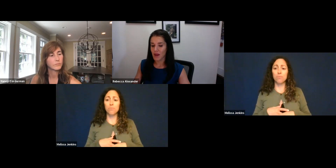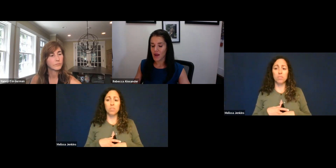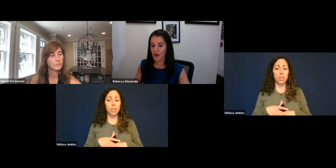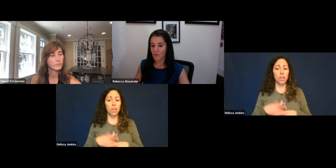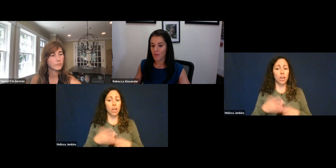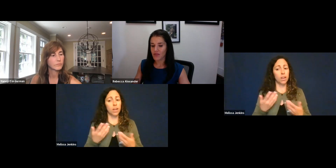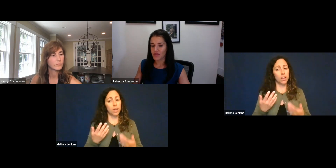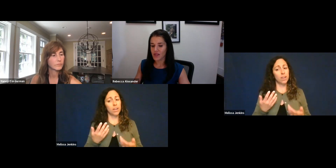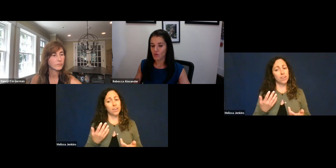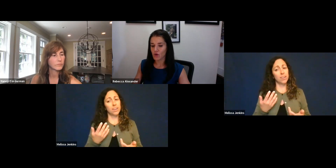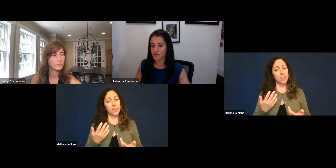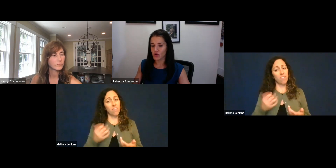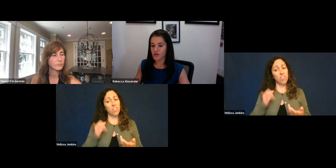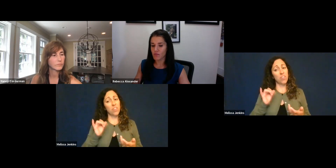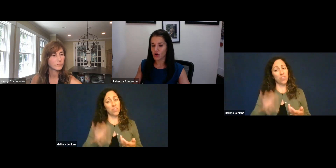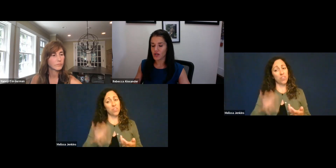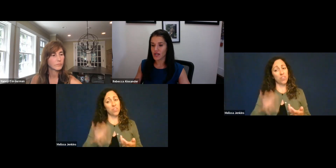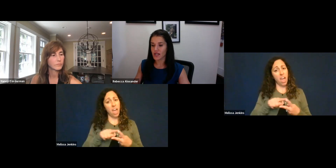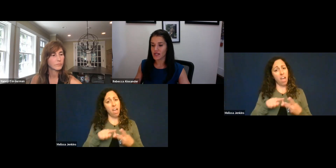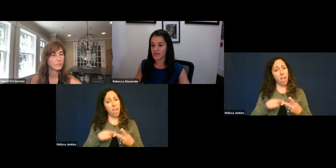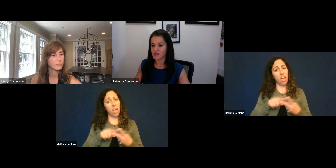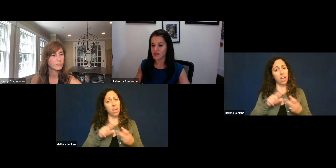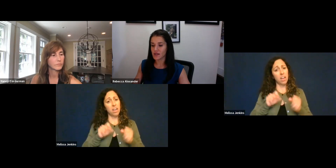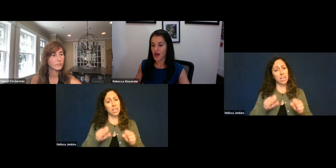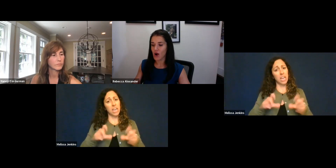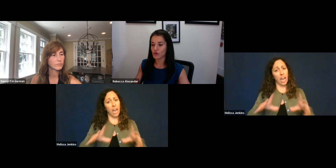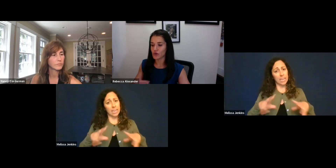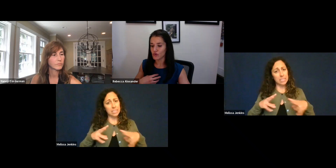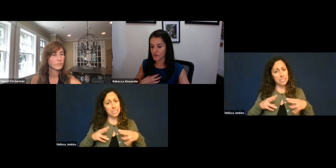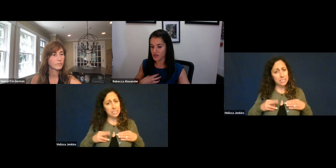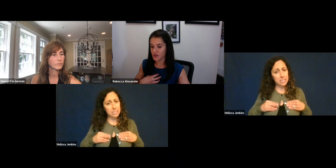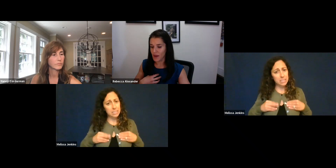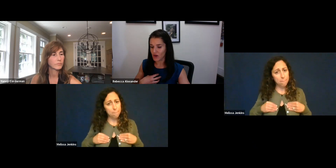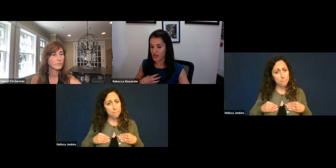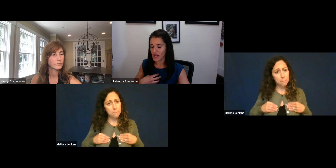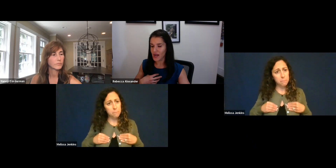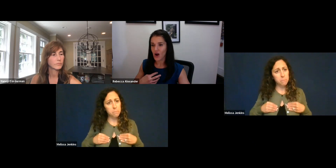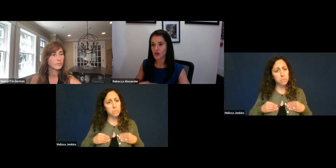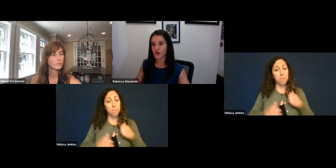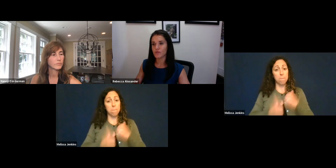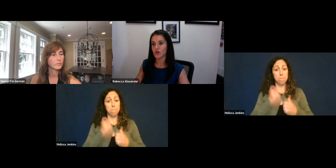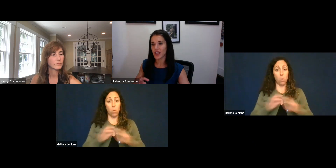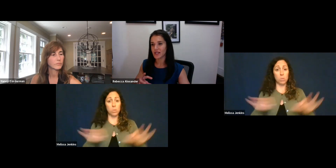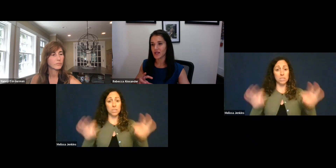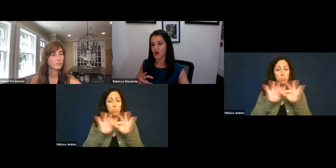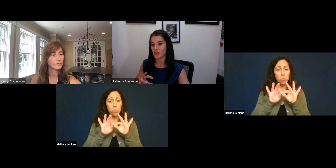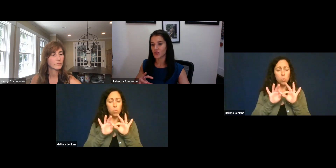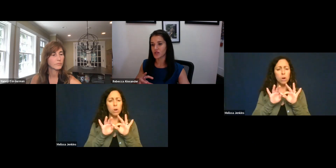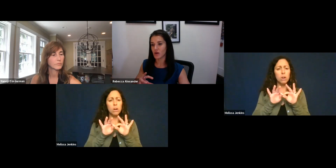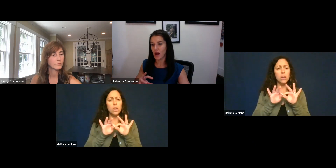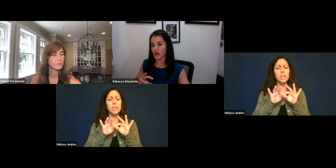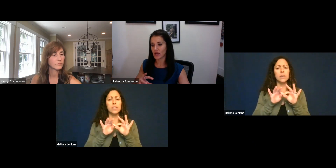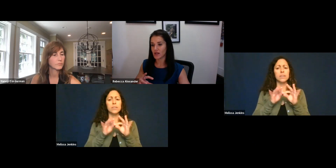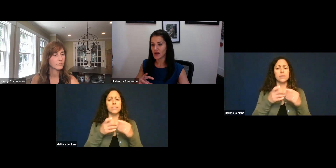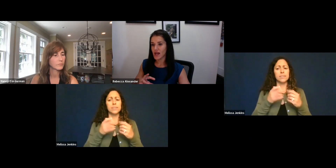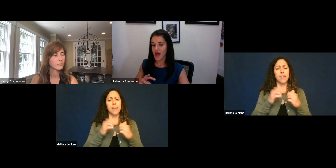But I think that what's most important is how you feel about it, and how you communicate to others about it.